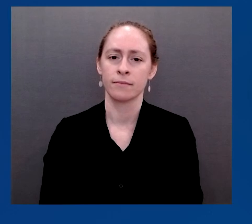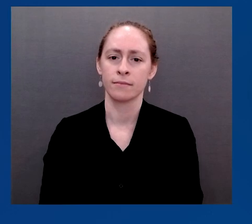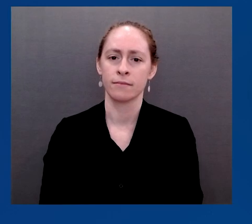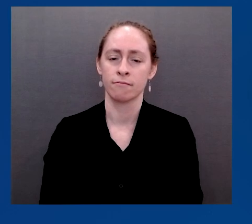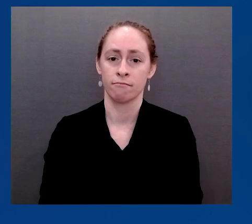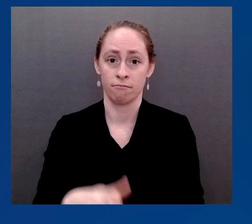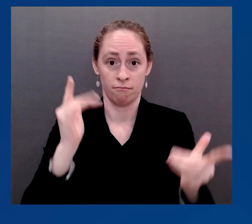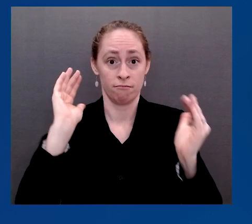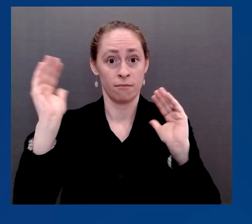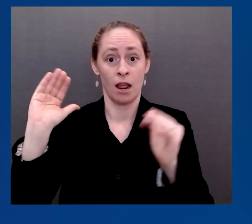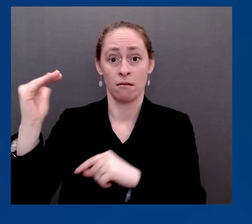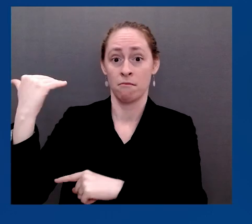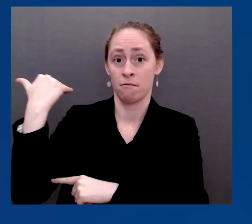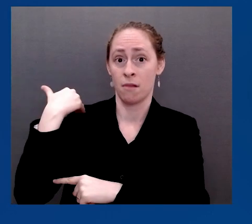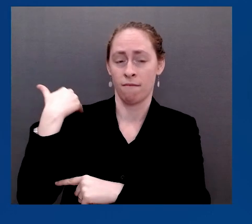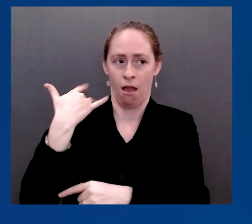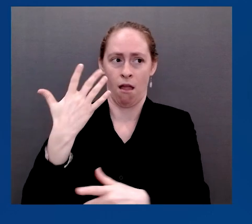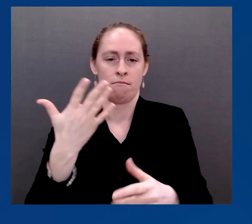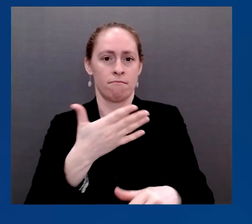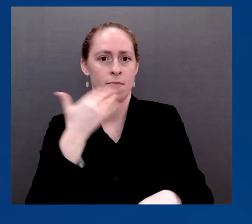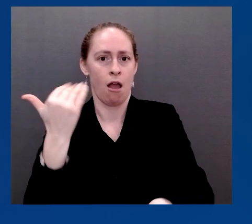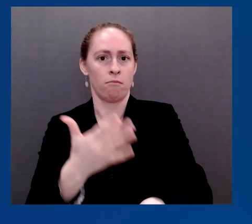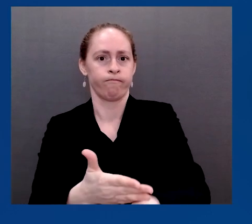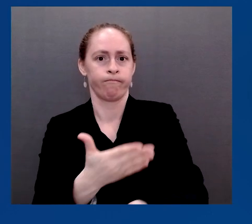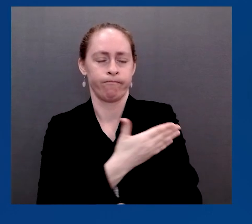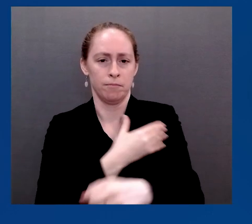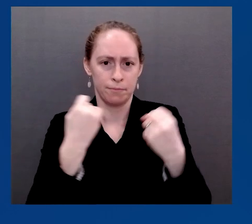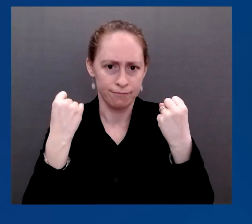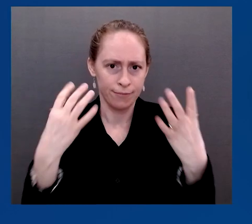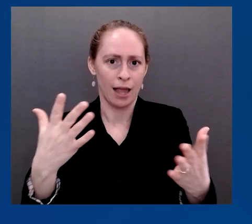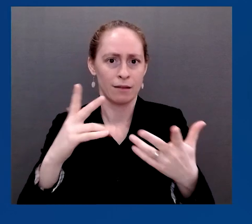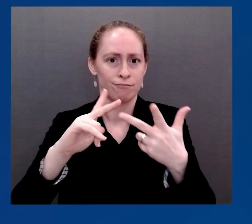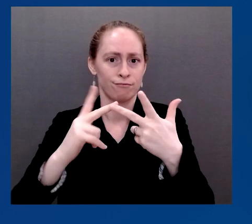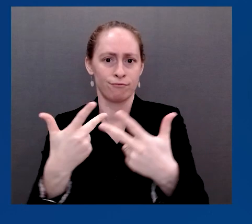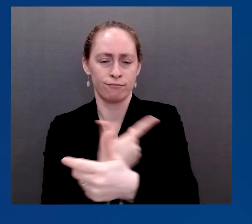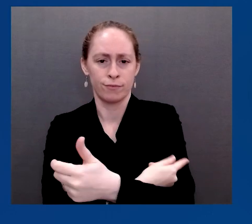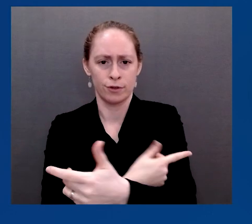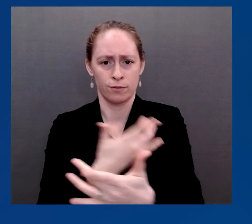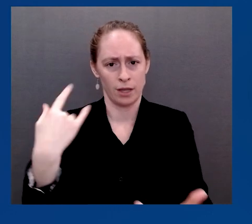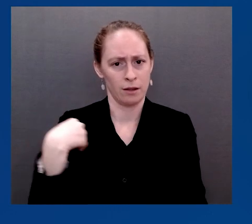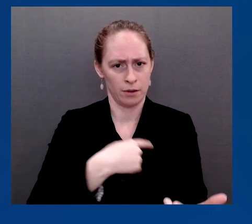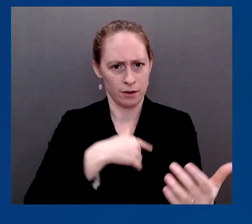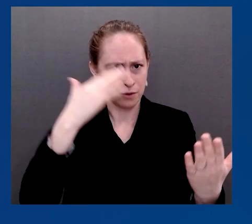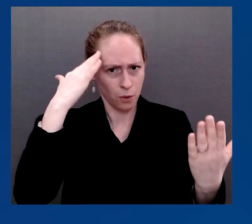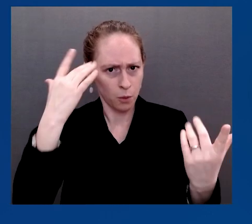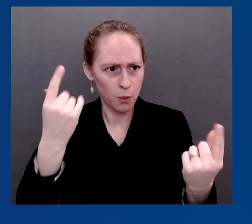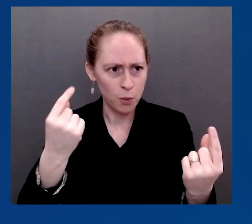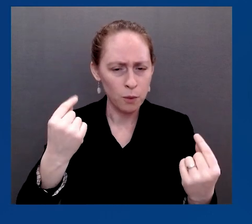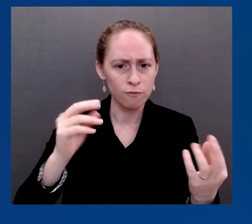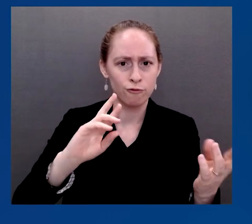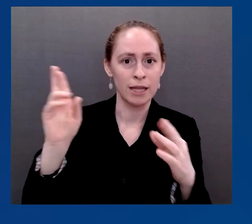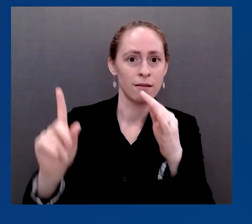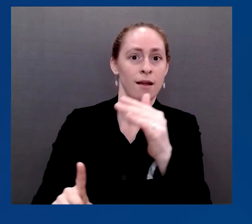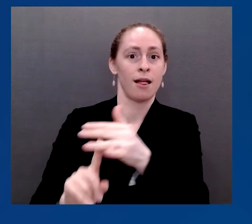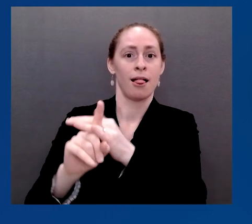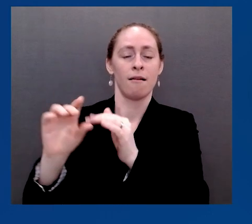with fewer disruptions to schools and businesses than in prior surges. And we clearly need to keep driving this progress.